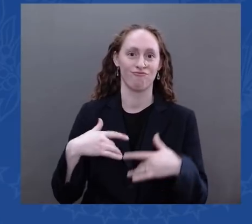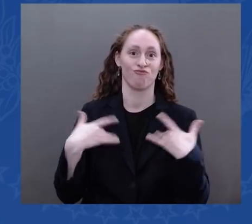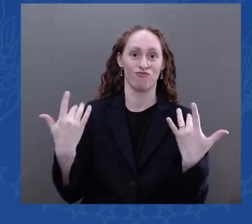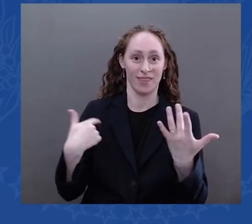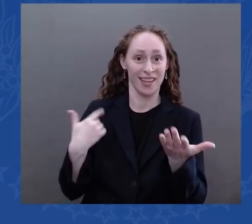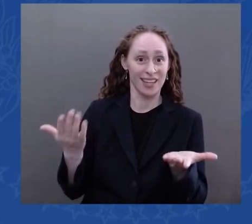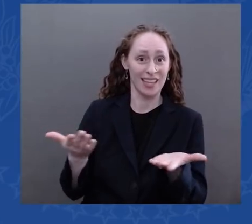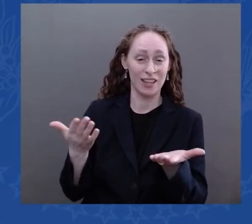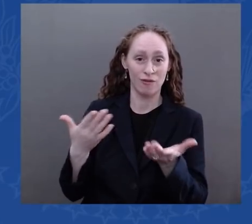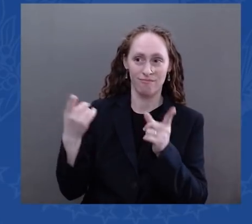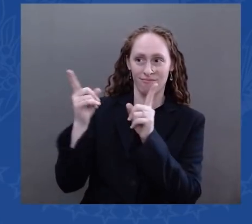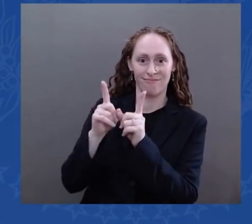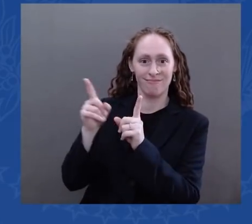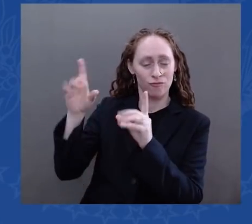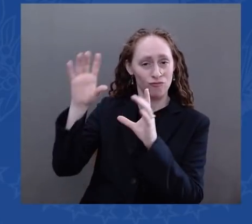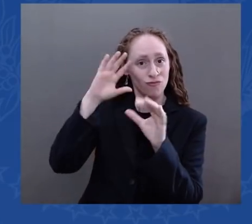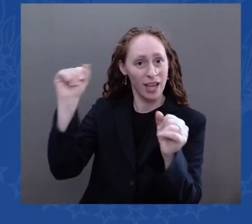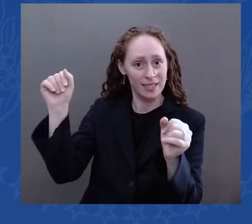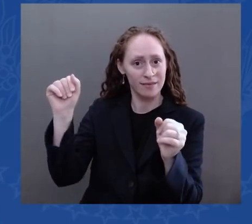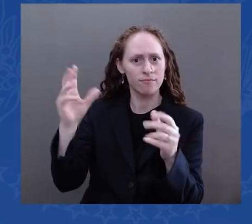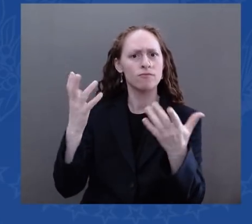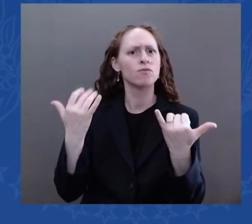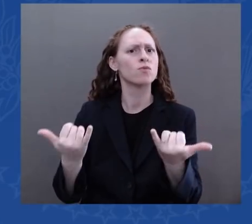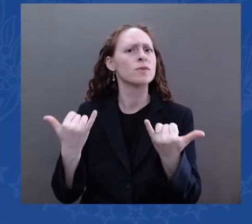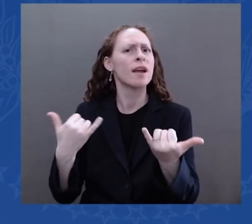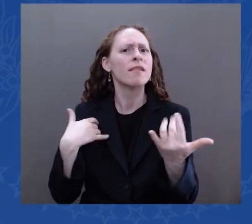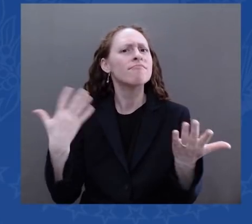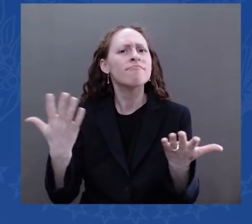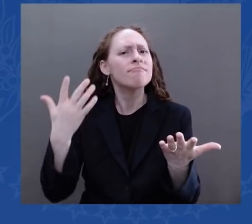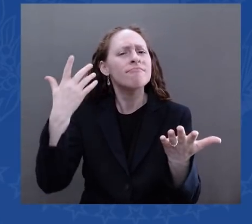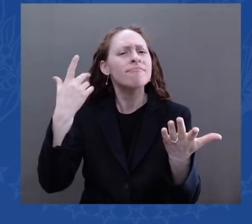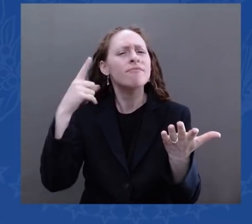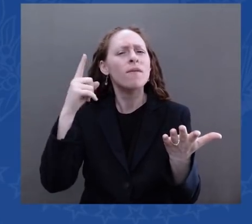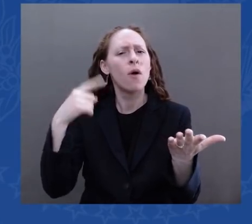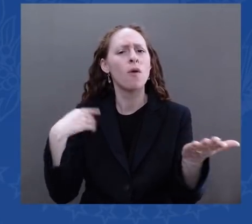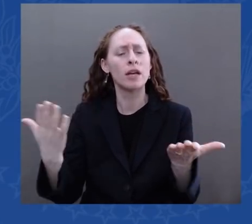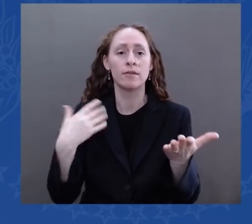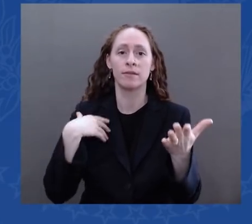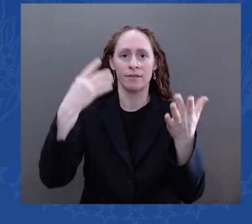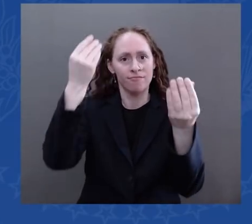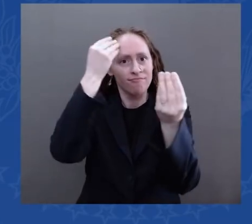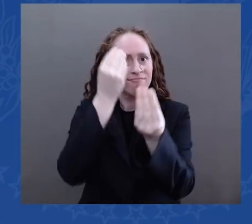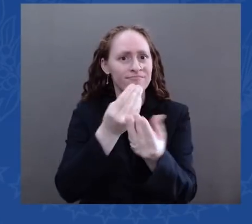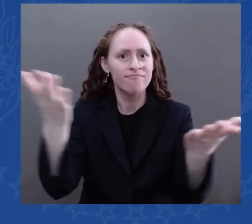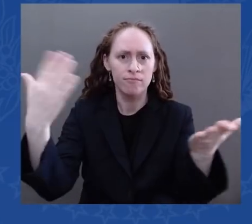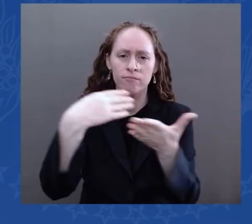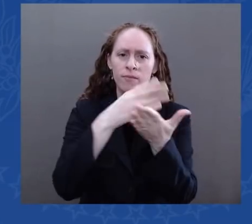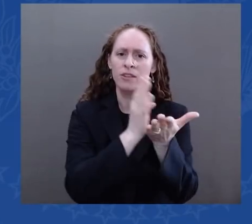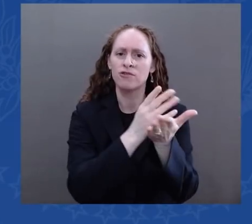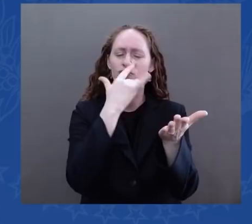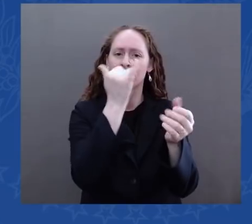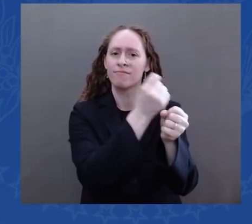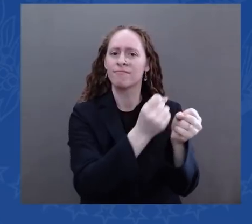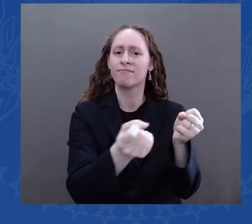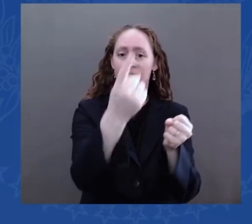As the Director of the Office of Management and Budget, I deal with a lot of numbers and charts and graphs, and they all matter.